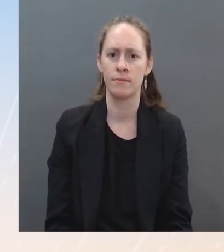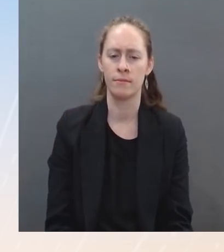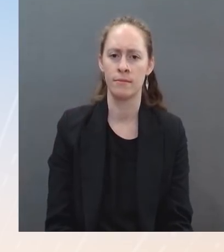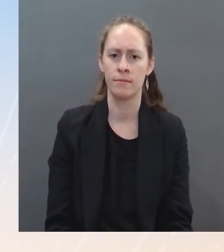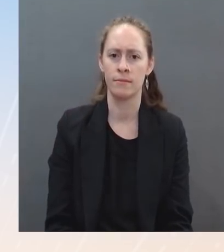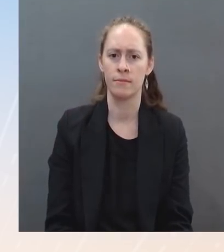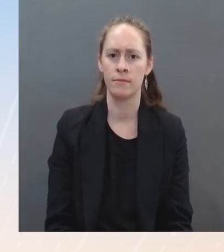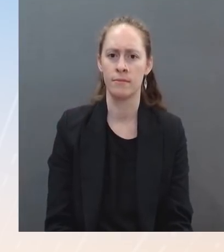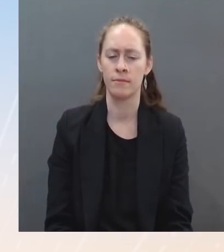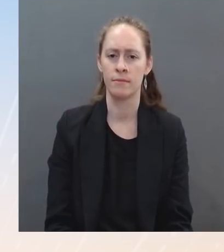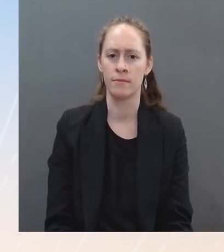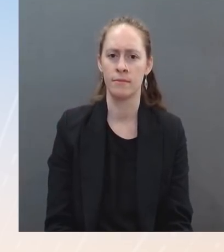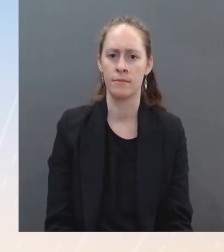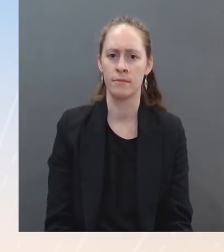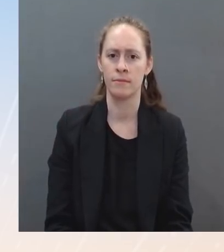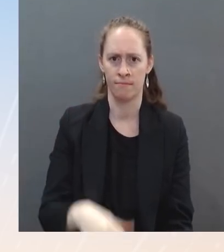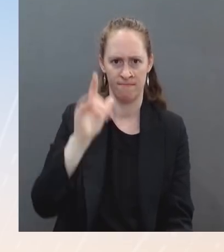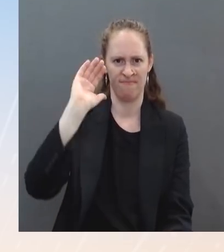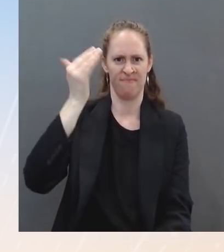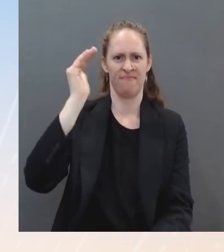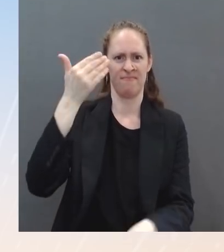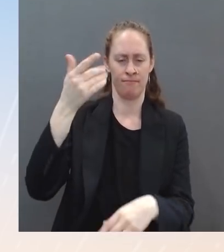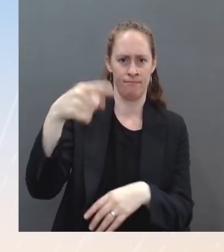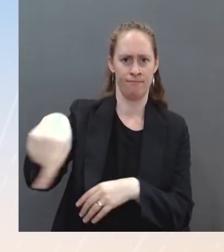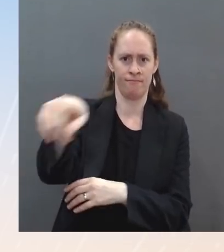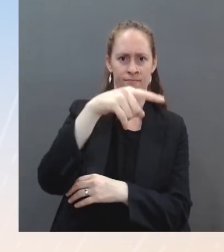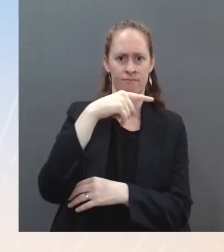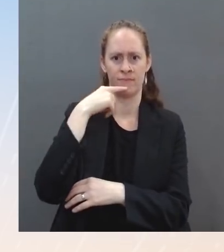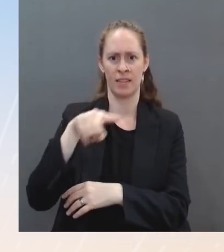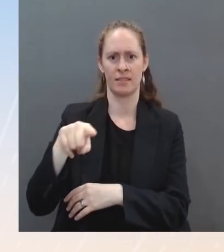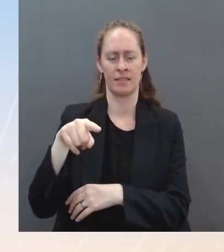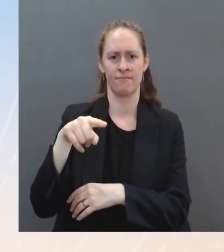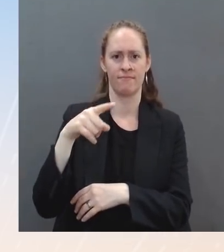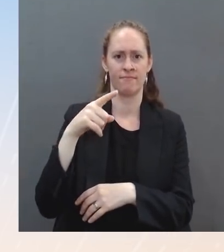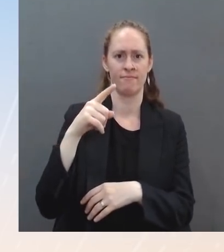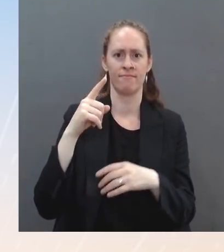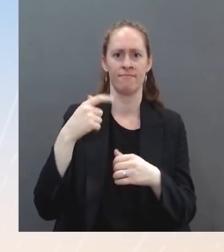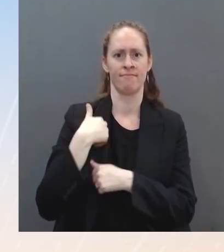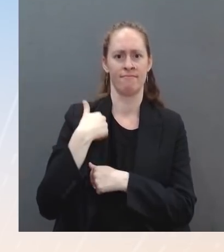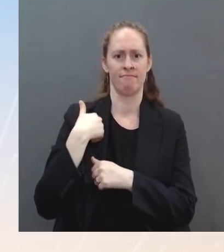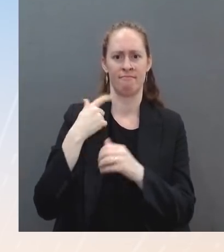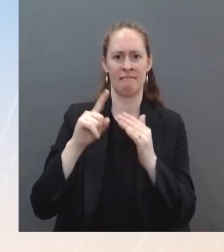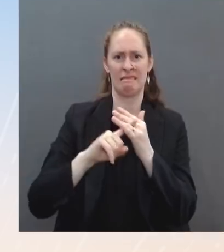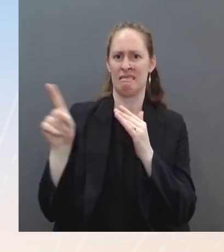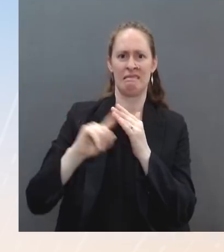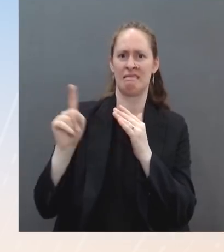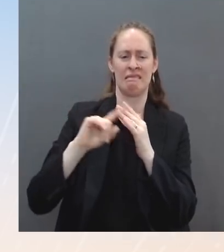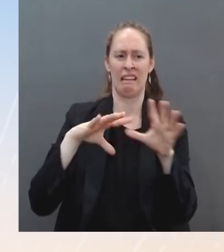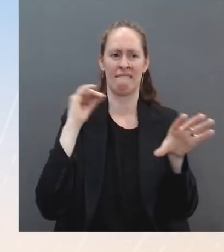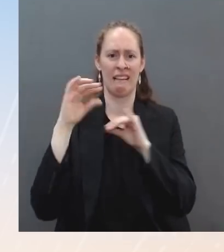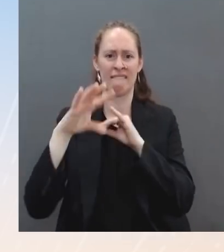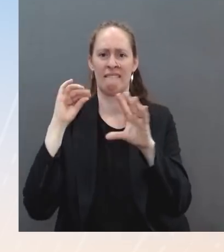about what might be going on there and whether -- sort of how broad the danger is there? Ms. Bedingfield: I have not seen that since we came into this room,